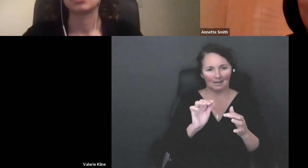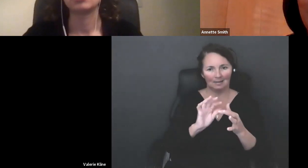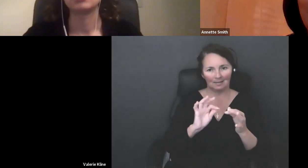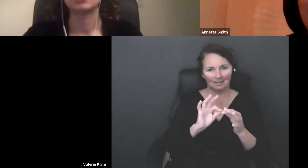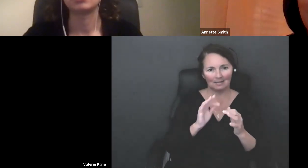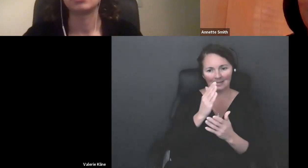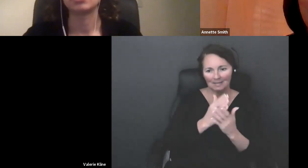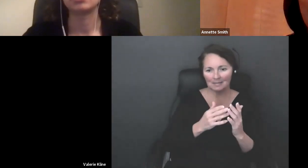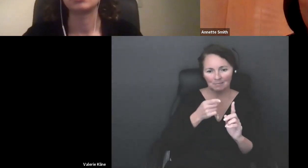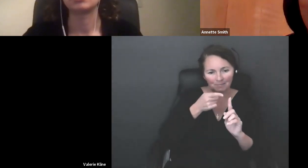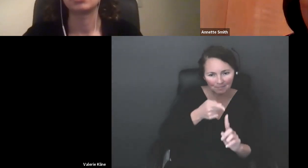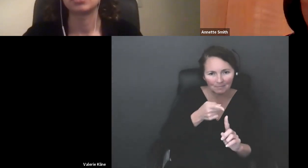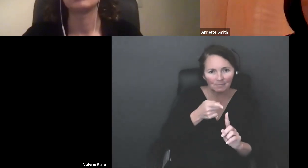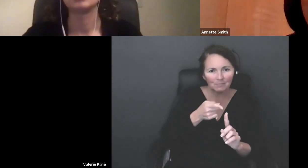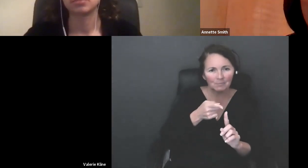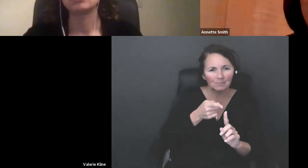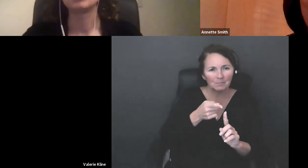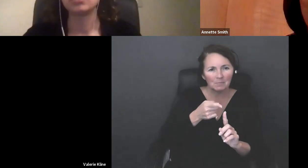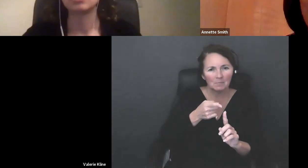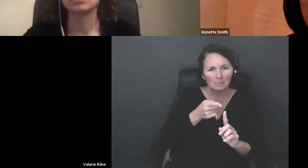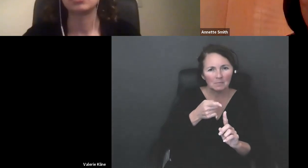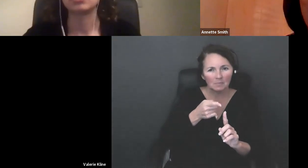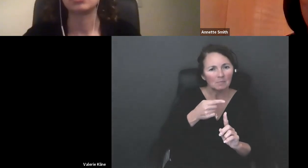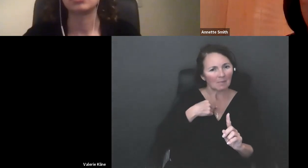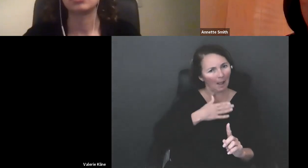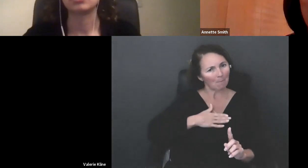you achieved certain things. So I